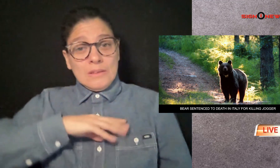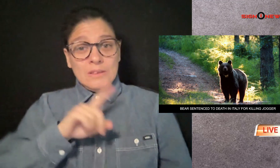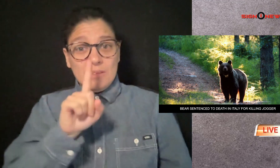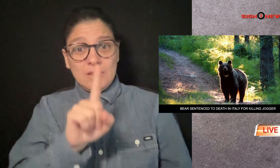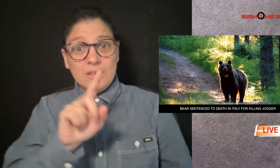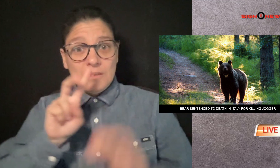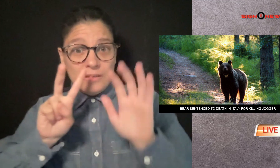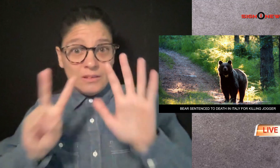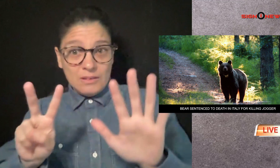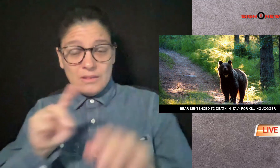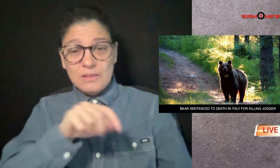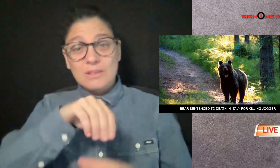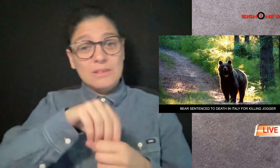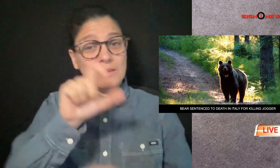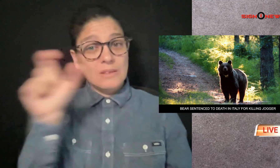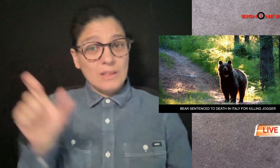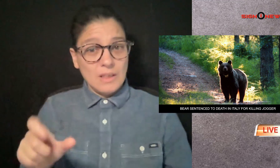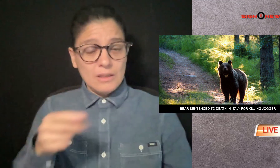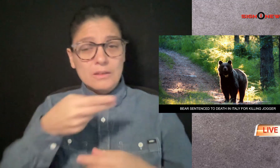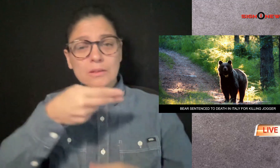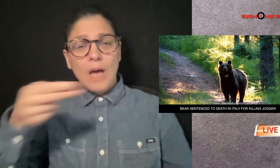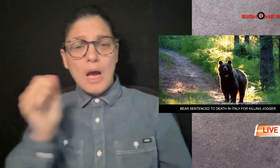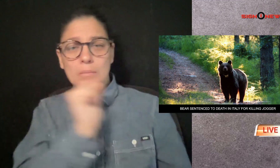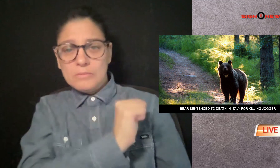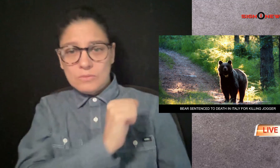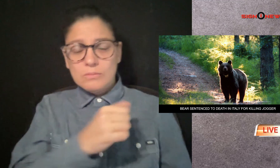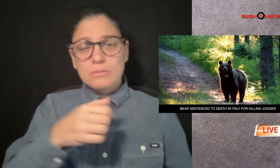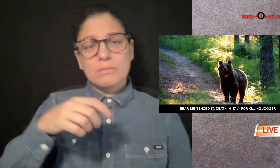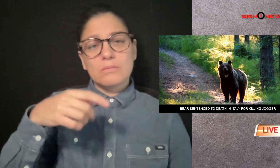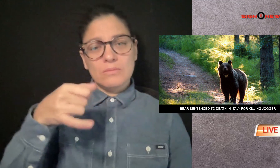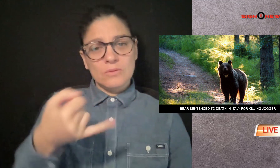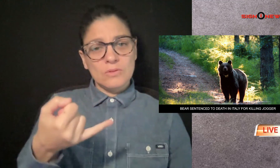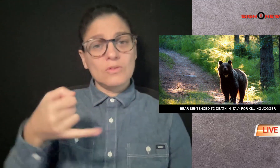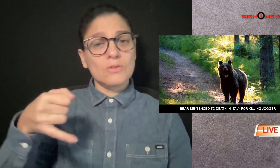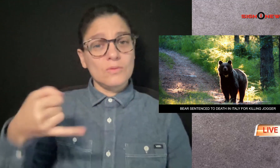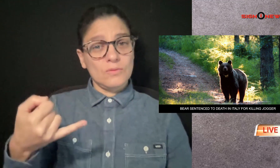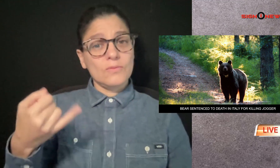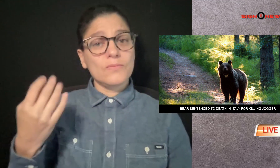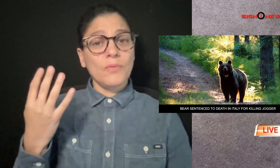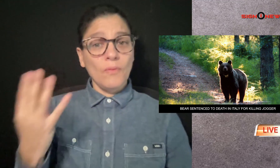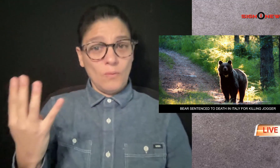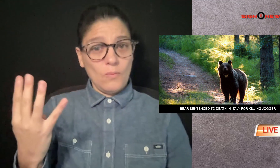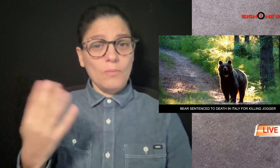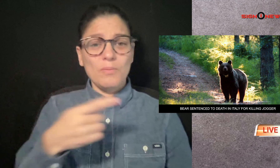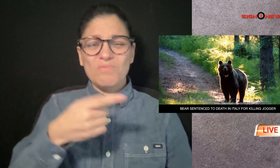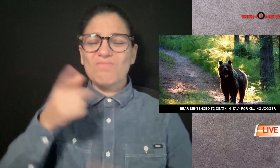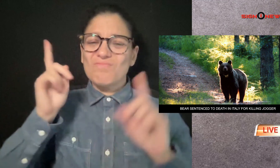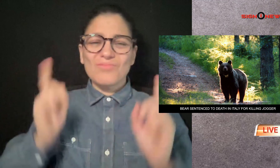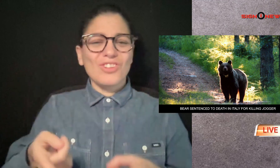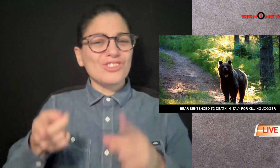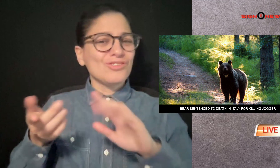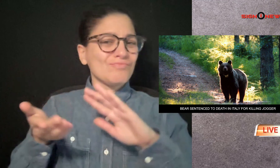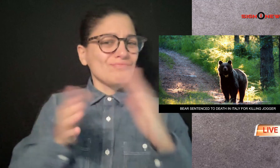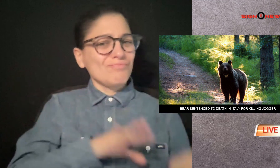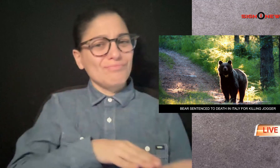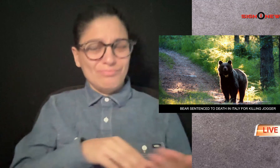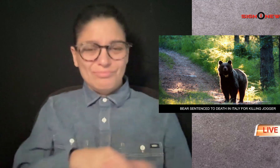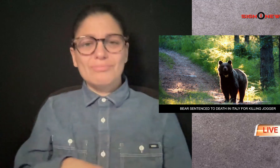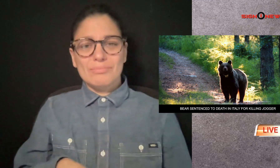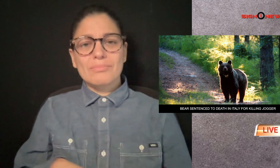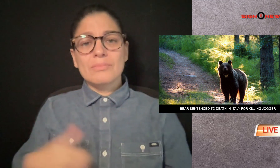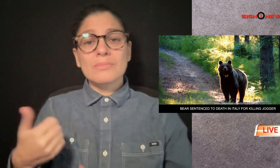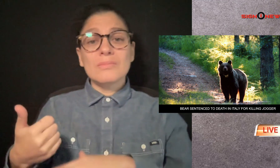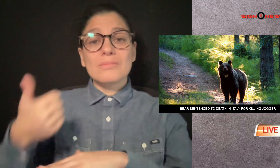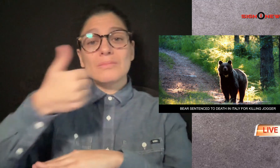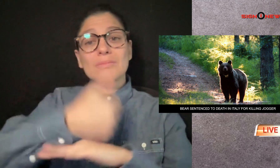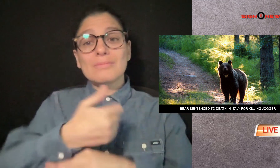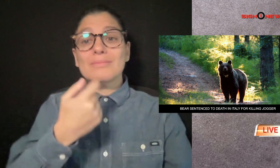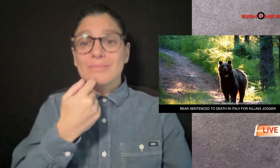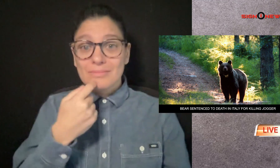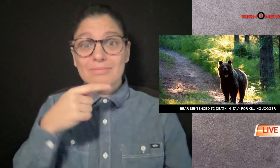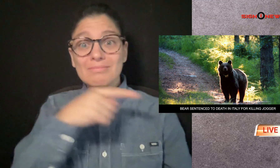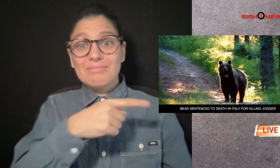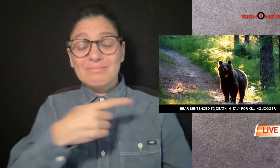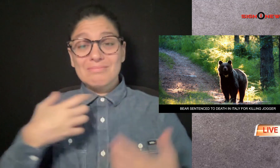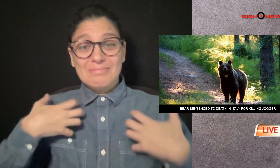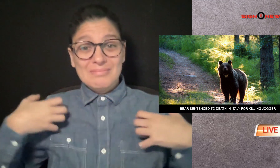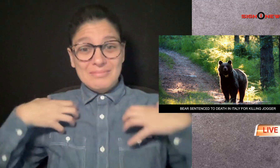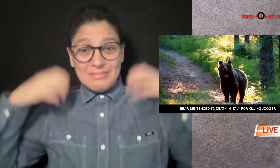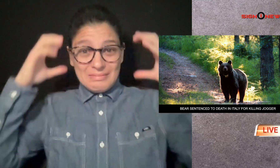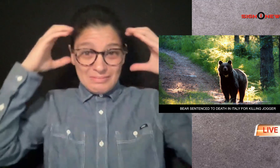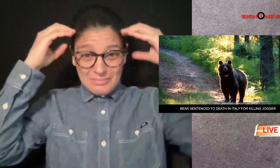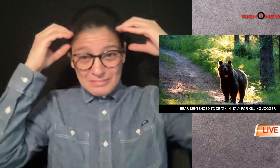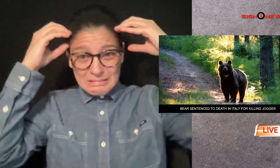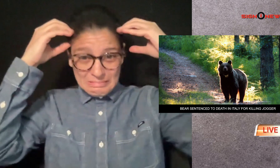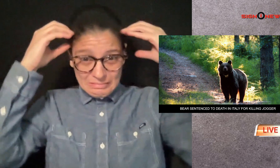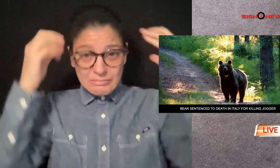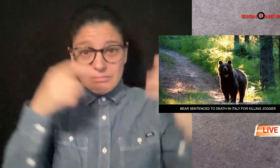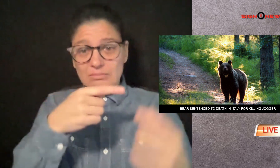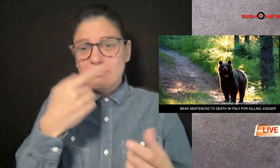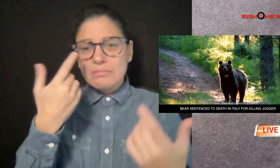a 17-year-old female bear in Italy named JJ4 has been sentenced to death